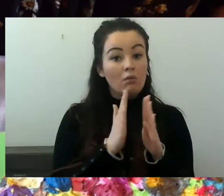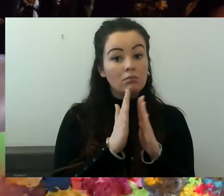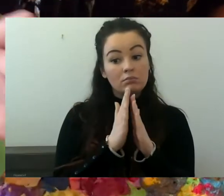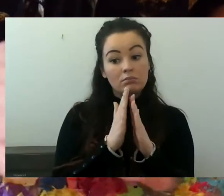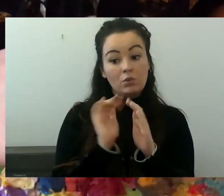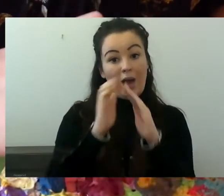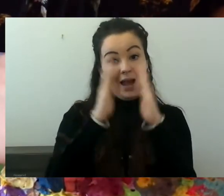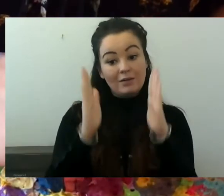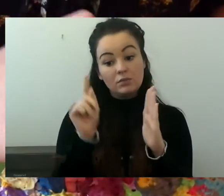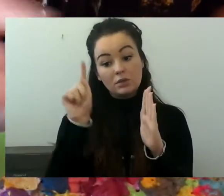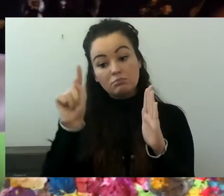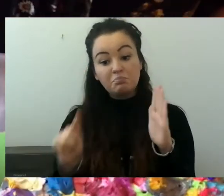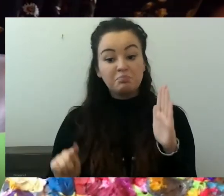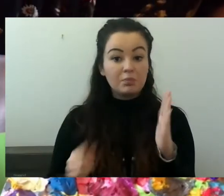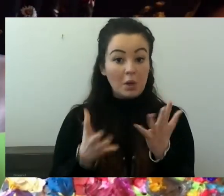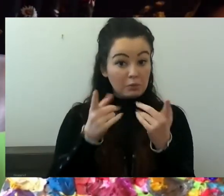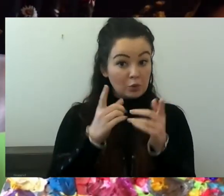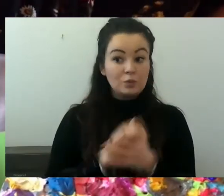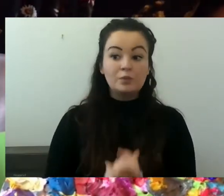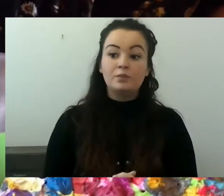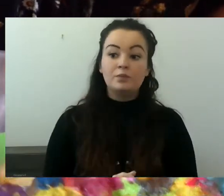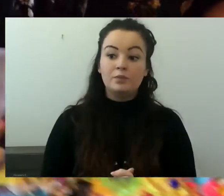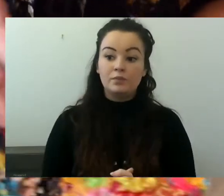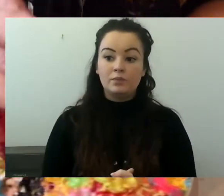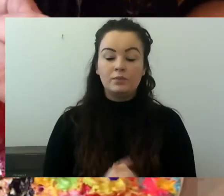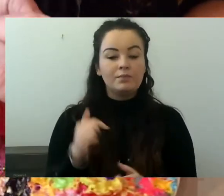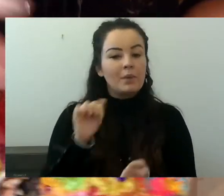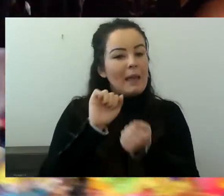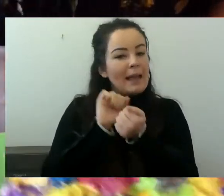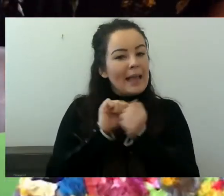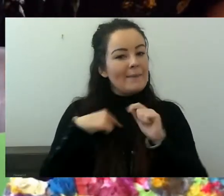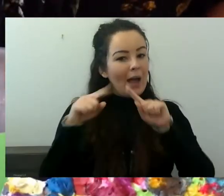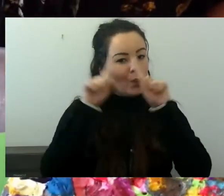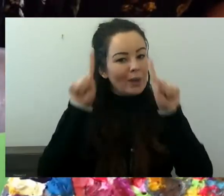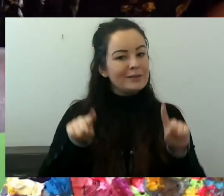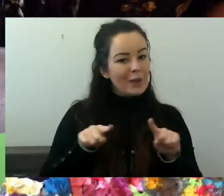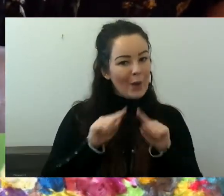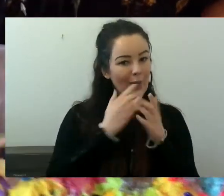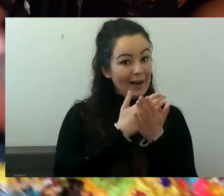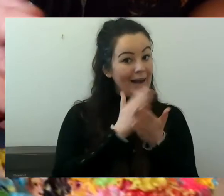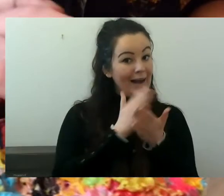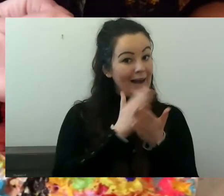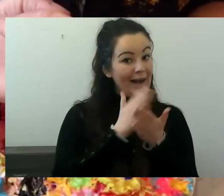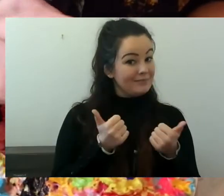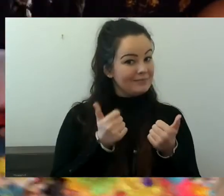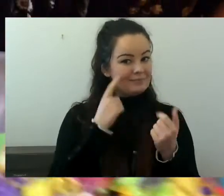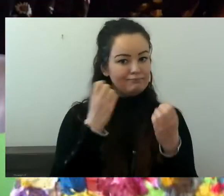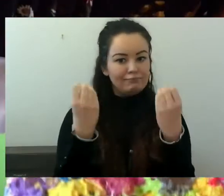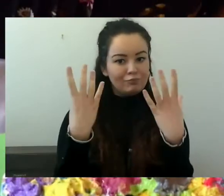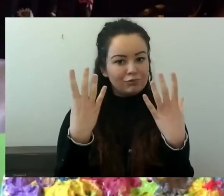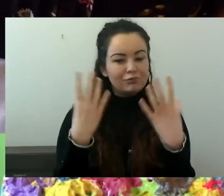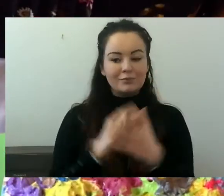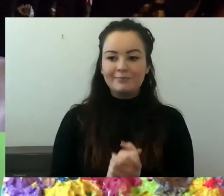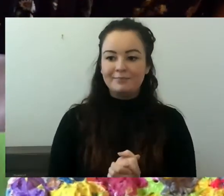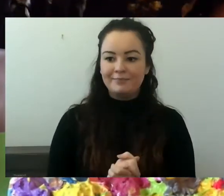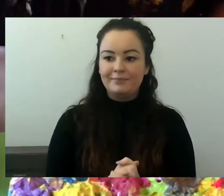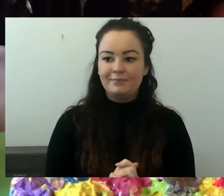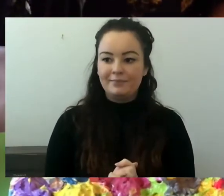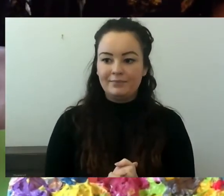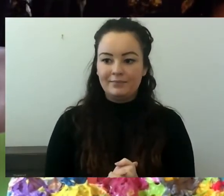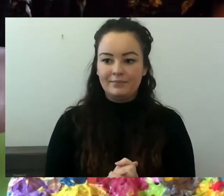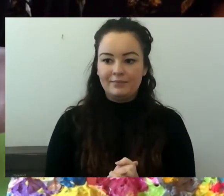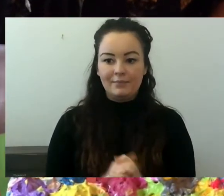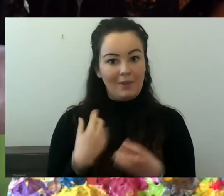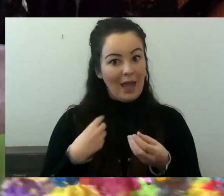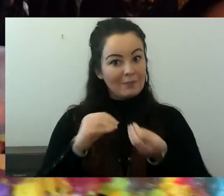or just at the side. I'm going to keep my windows as they are so they stand out. I've got a bit of a